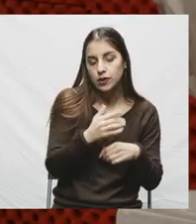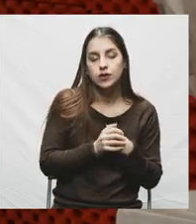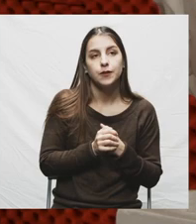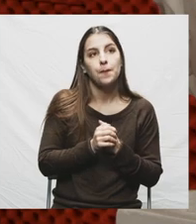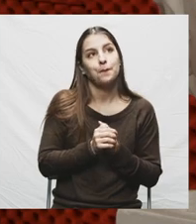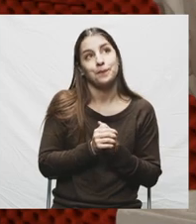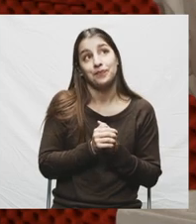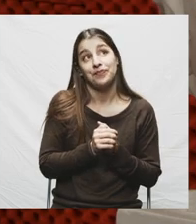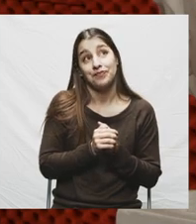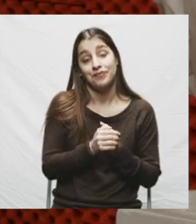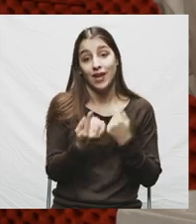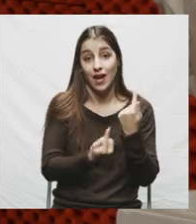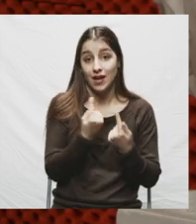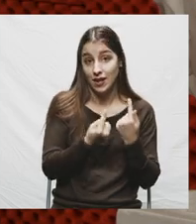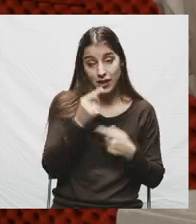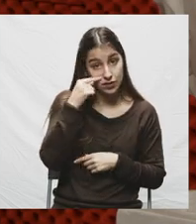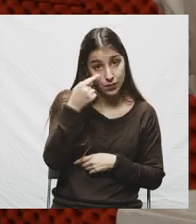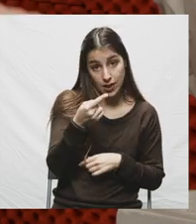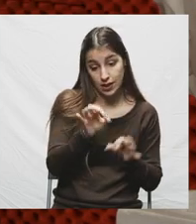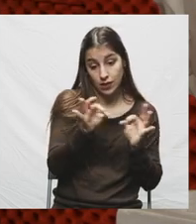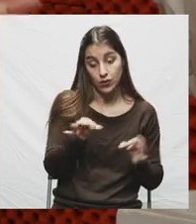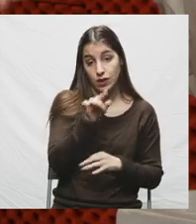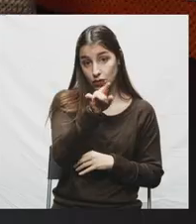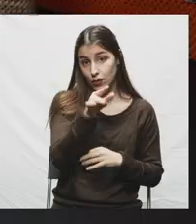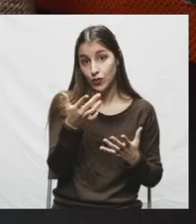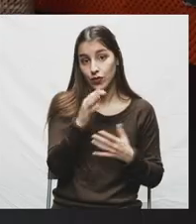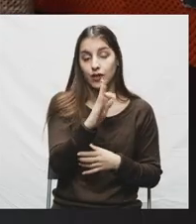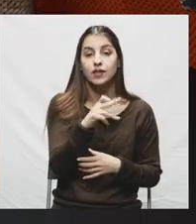What can someone, special as you are, Francisco,